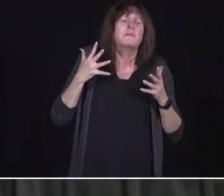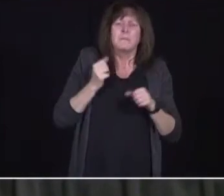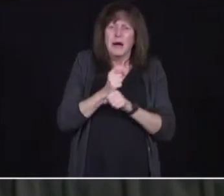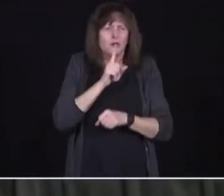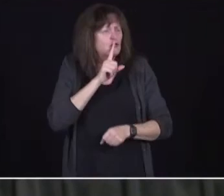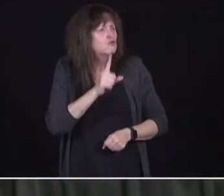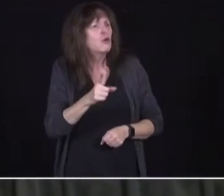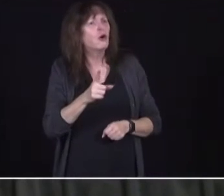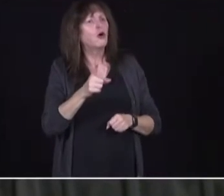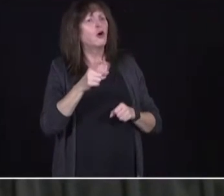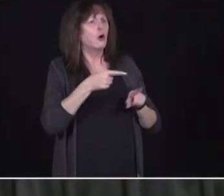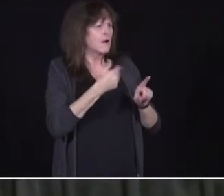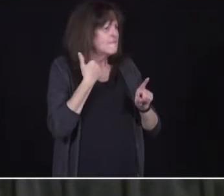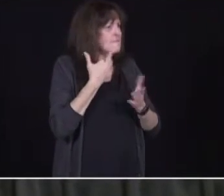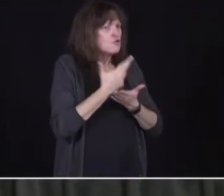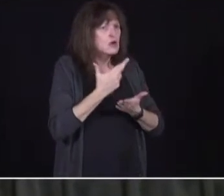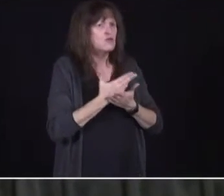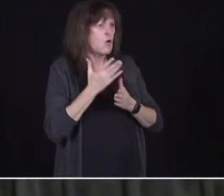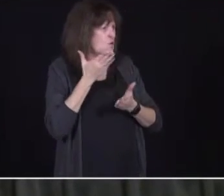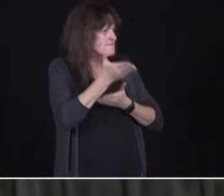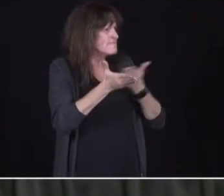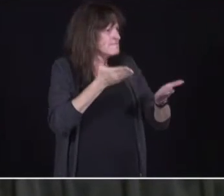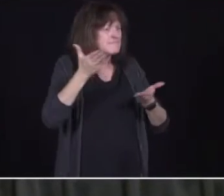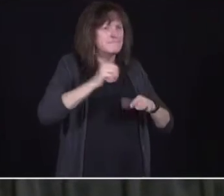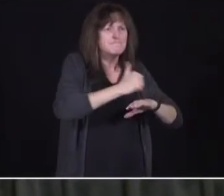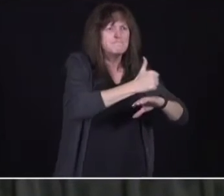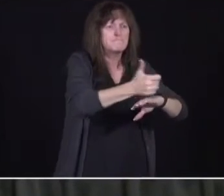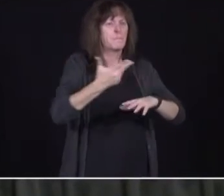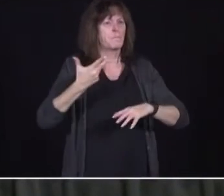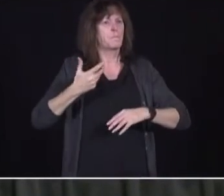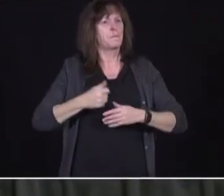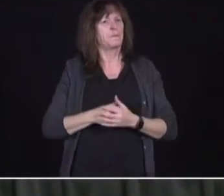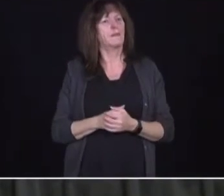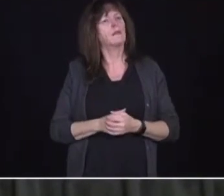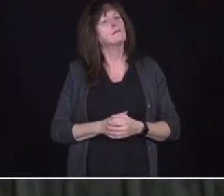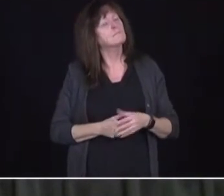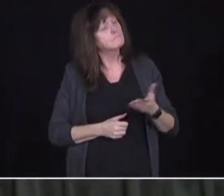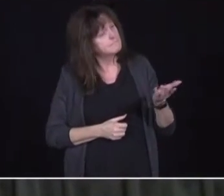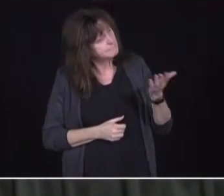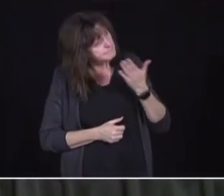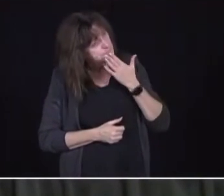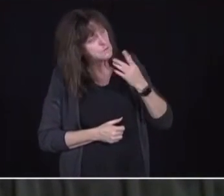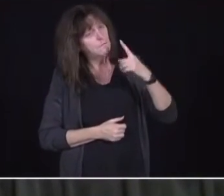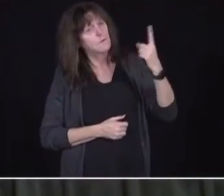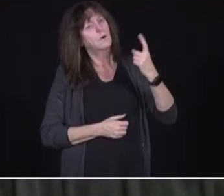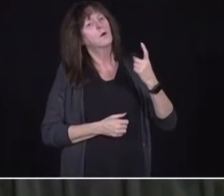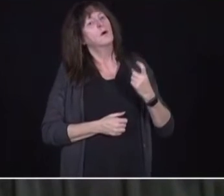couple of weeks, or three weeks to make sure all possible resources are there in the meantime.